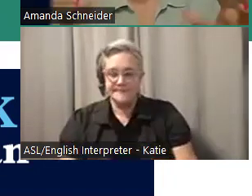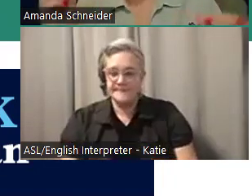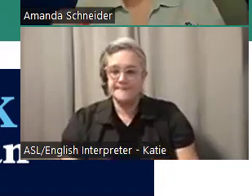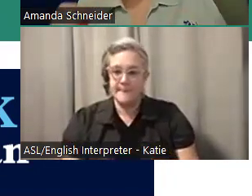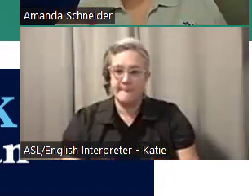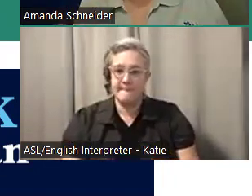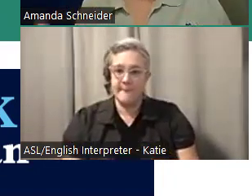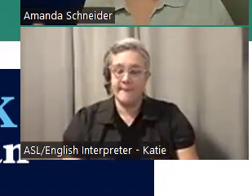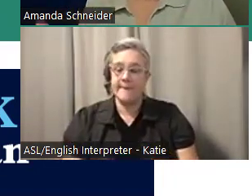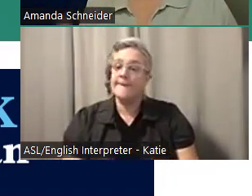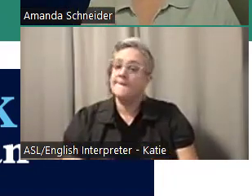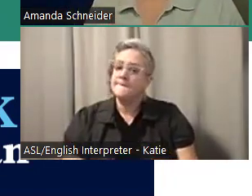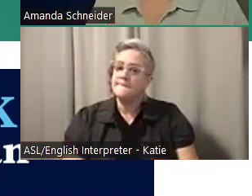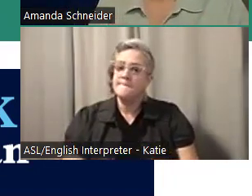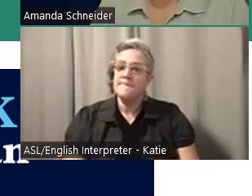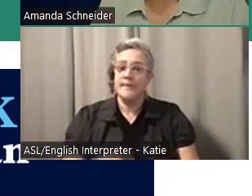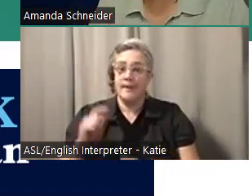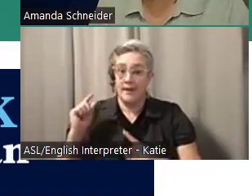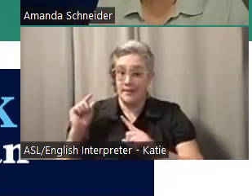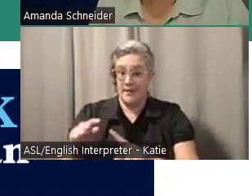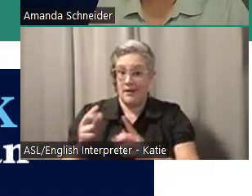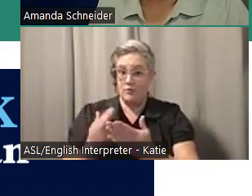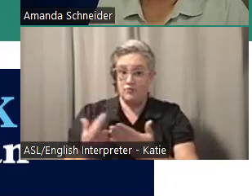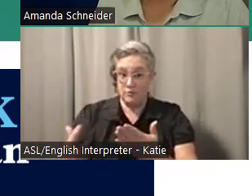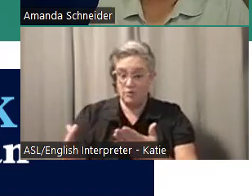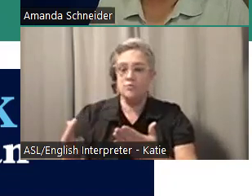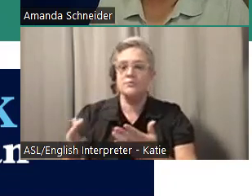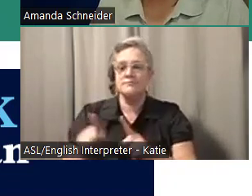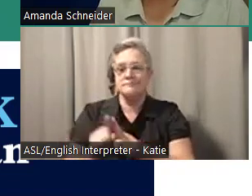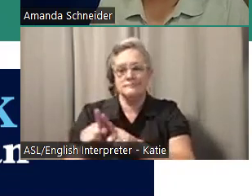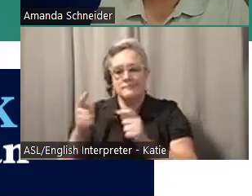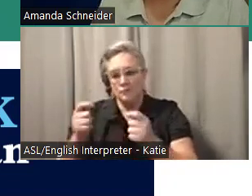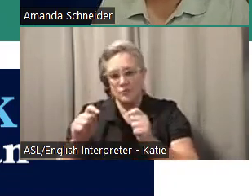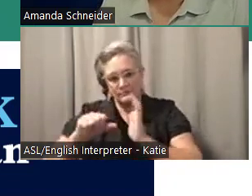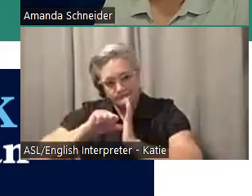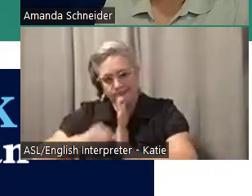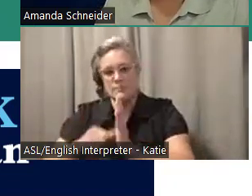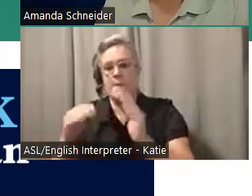Um, and within that resource, there are also starting to highlight some of these pre-literacy skills.